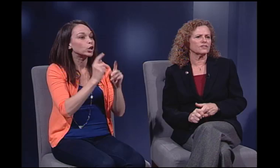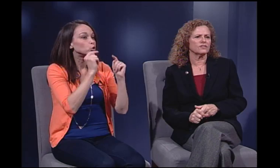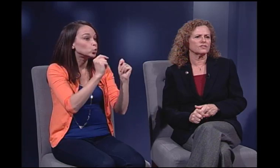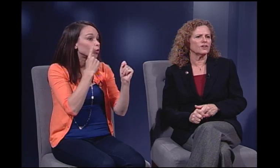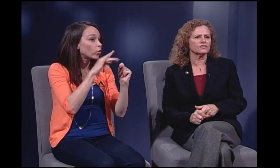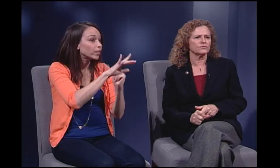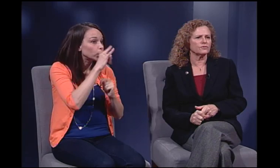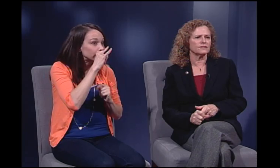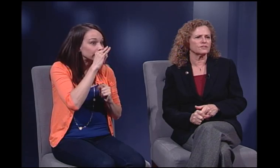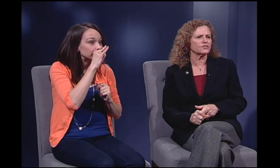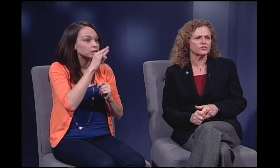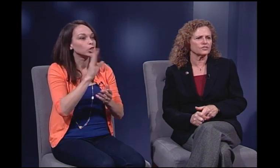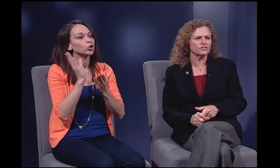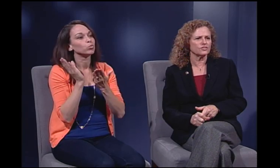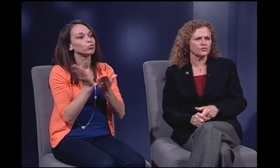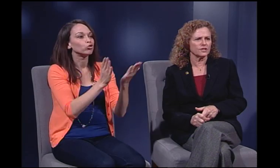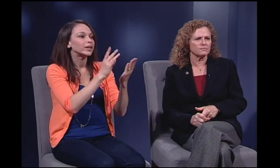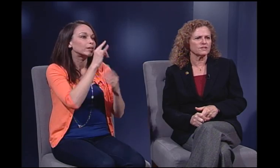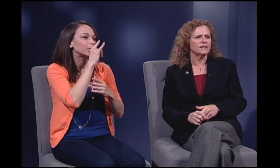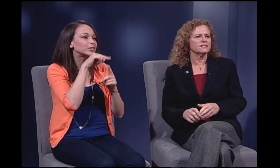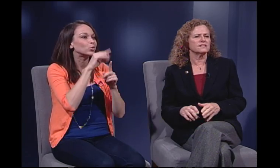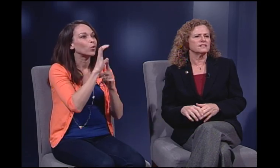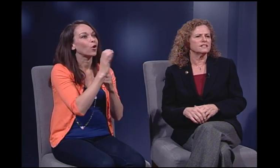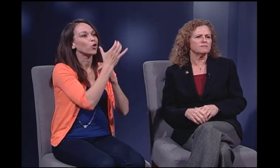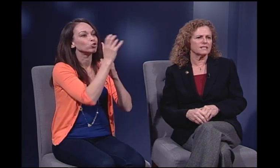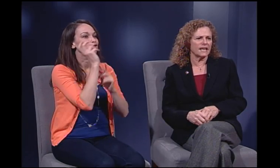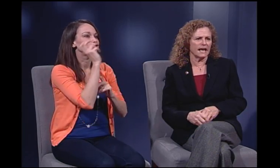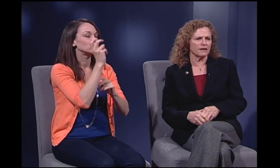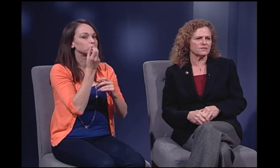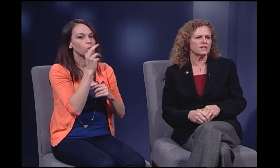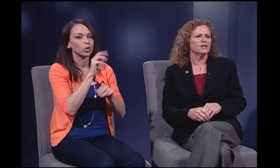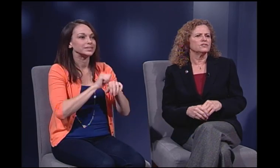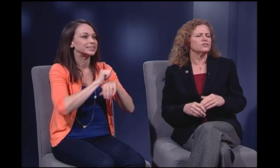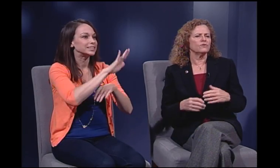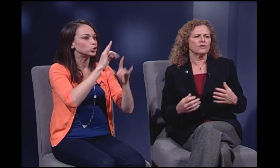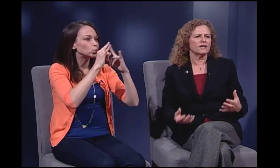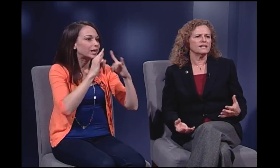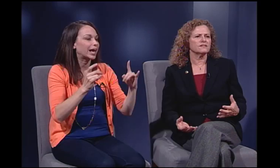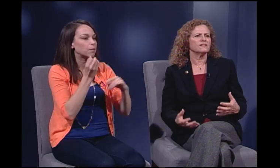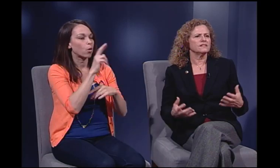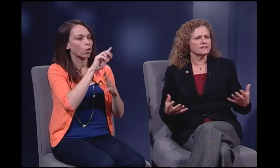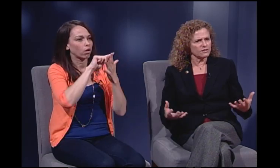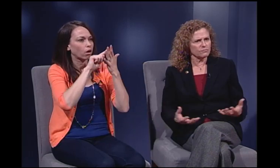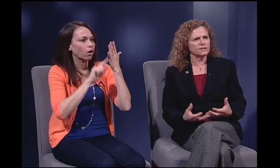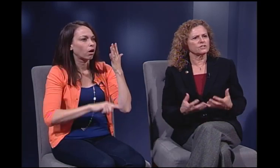on cultural excursions and trips, to send them to camp, to do all kinds of things that enrich